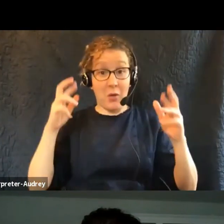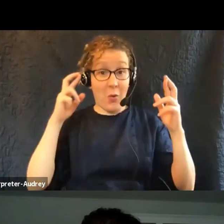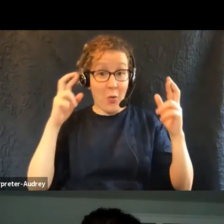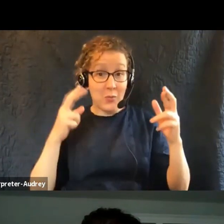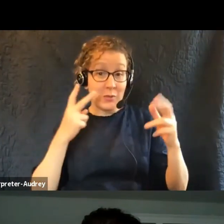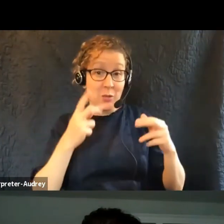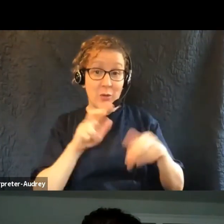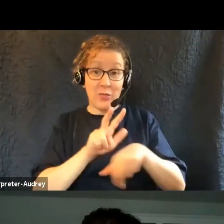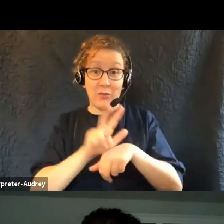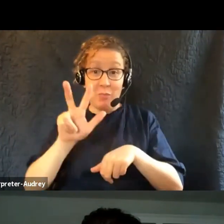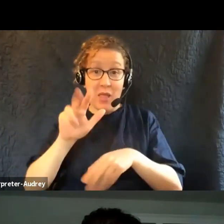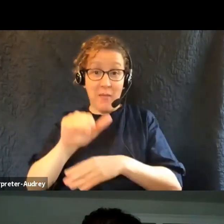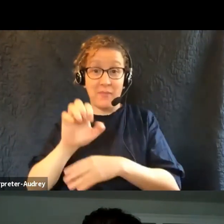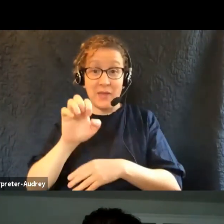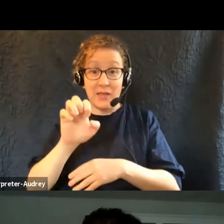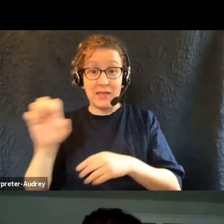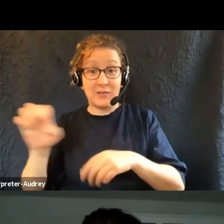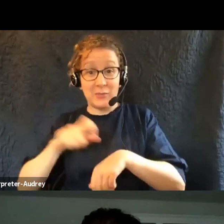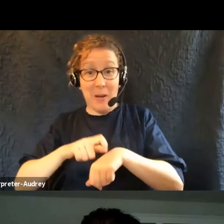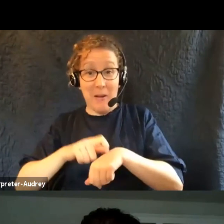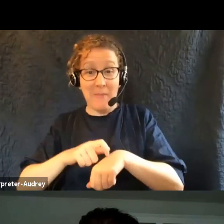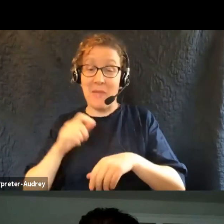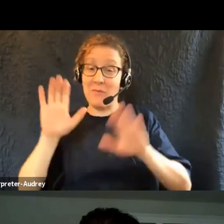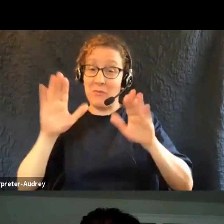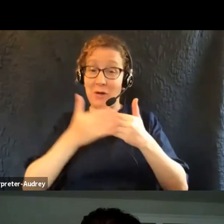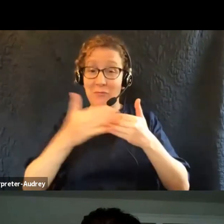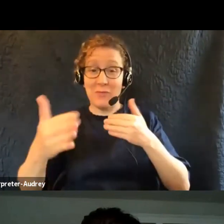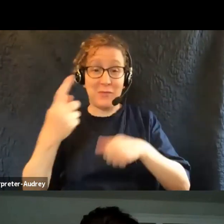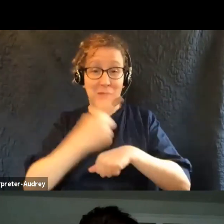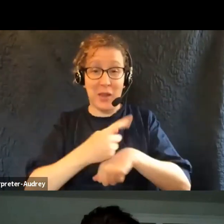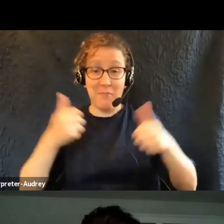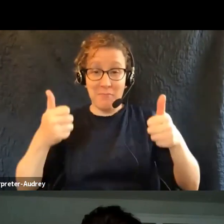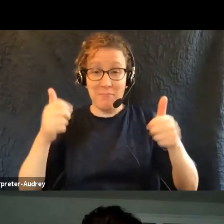and have a great rest of your day.